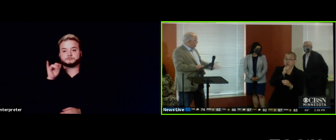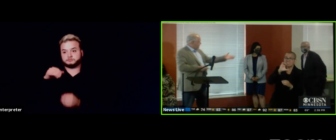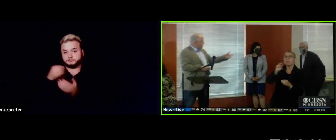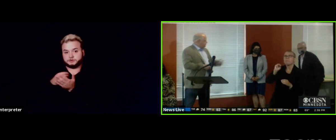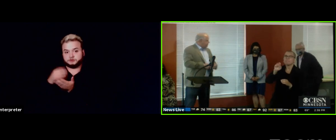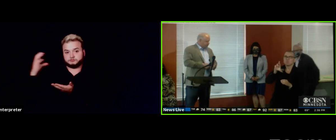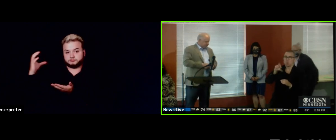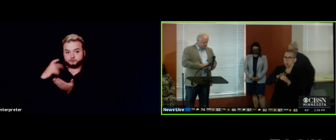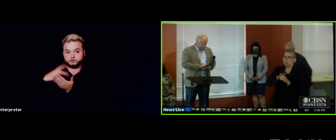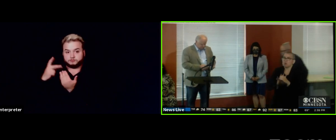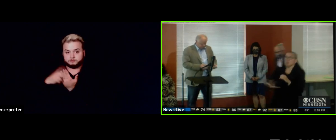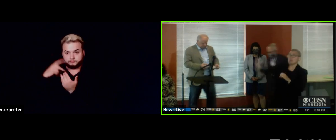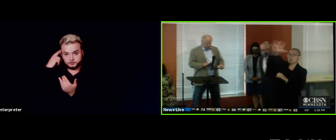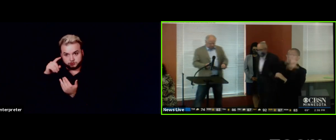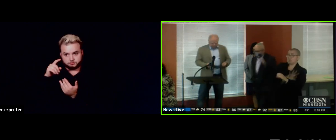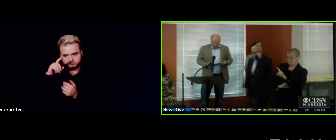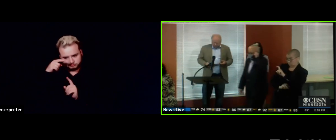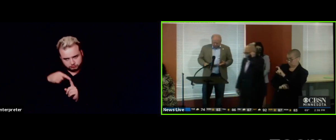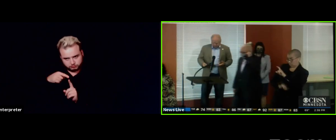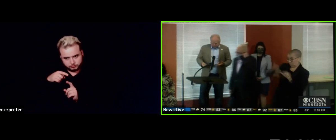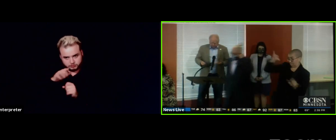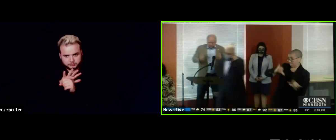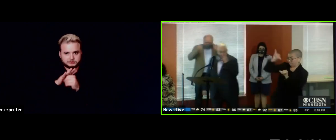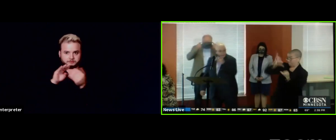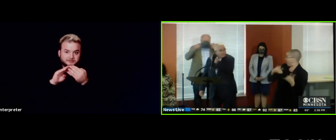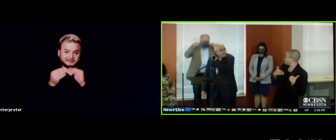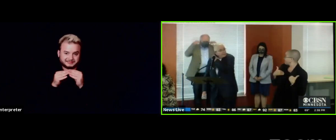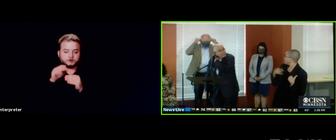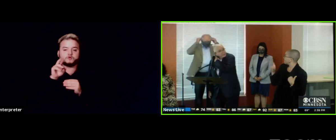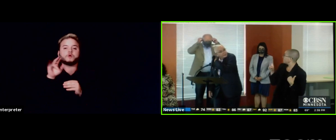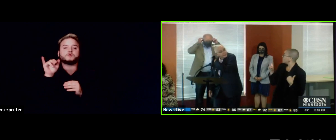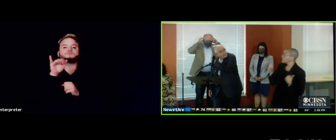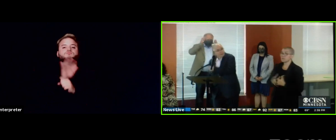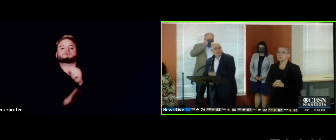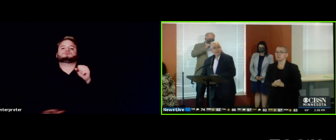Commissioner? Commissioner Ho: So thank you for the question